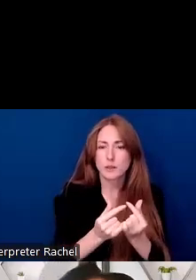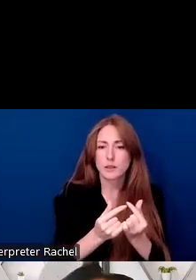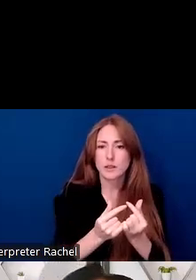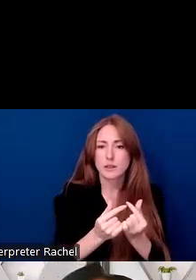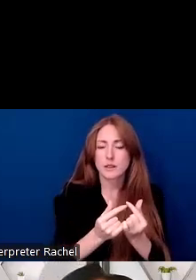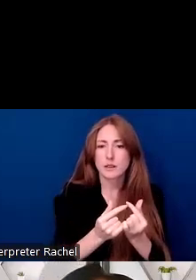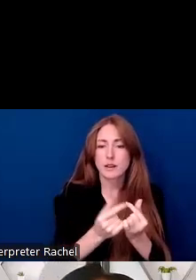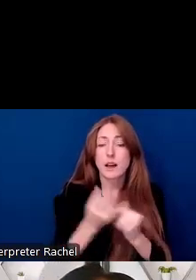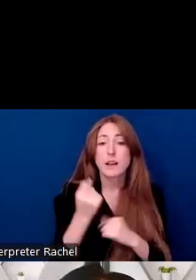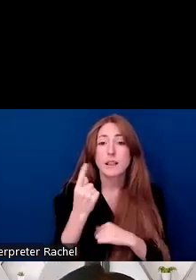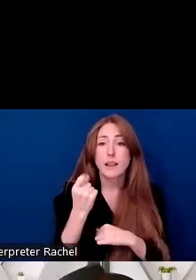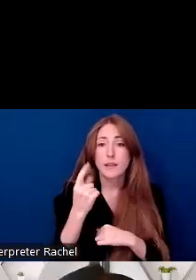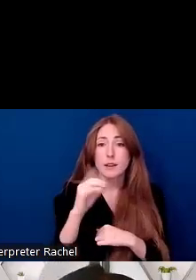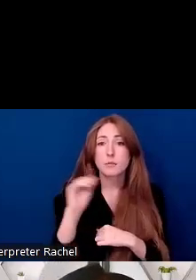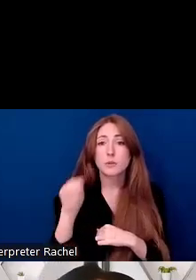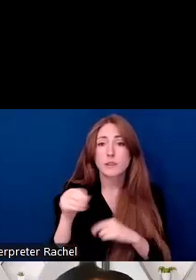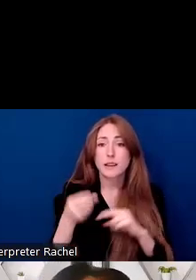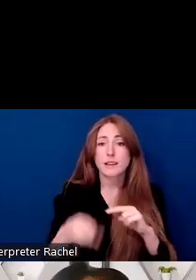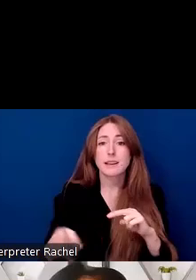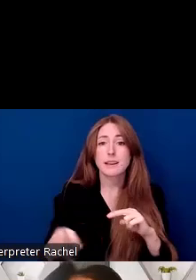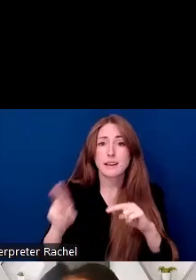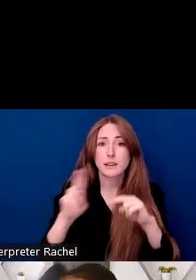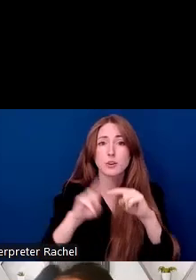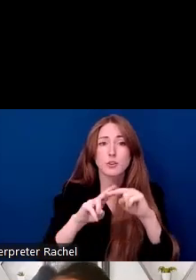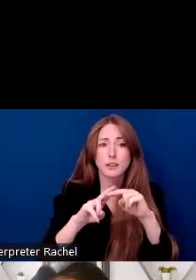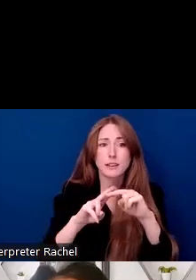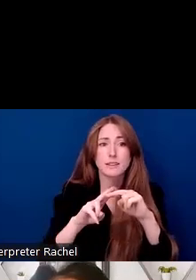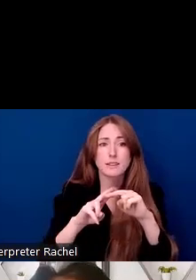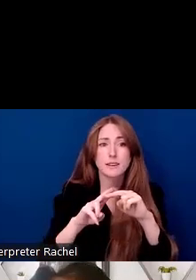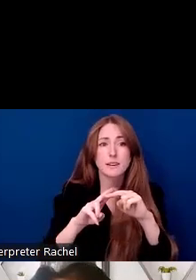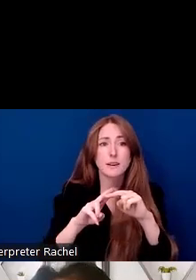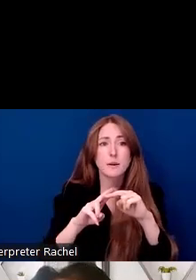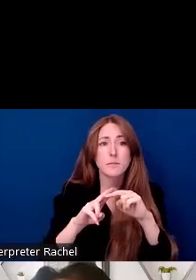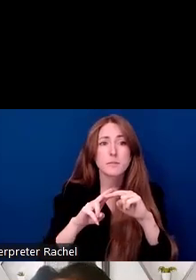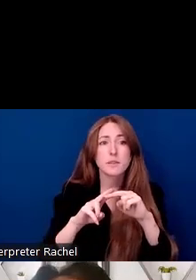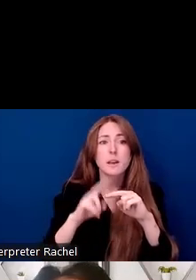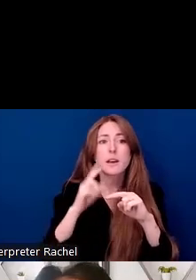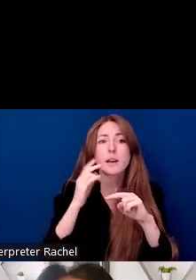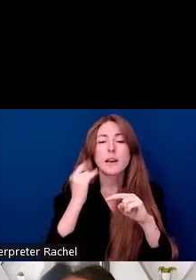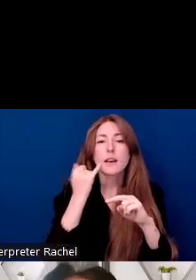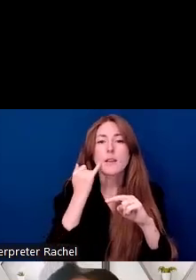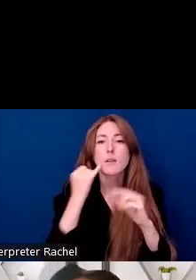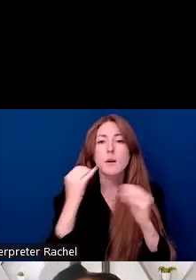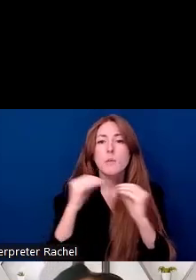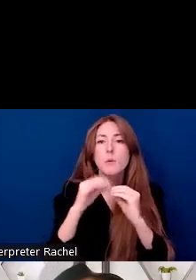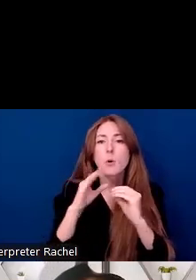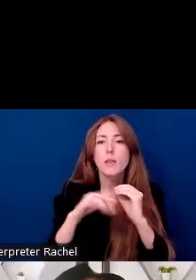more than one follow-up points. Why it decreased by 12% for before and after study compared to